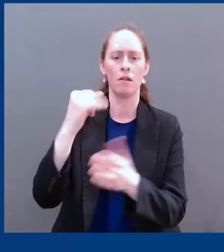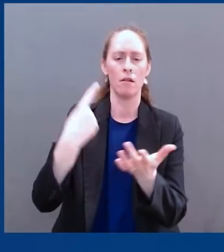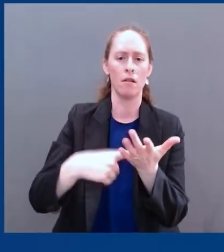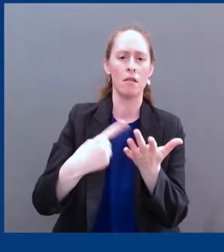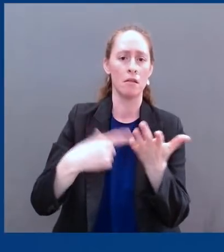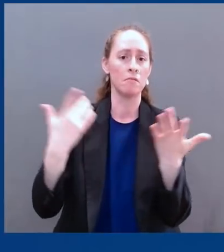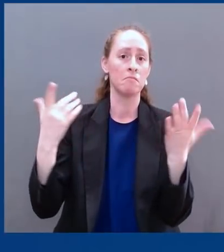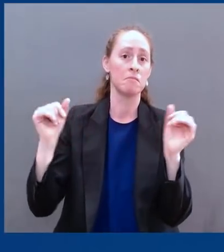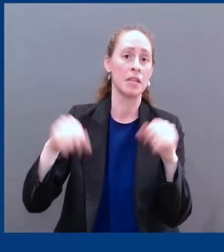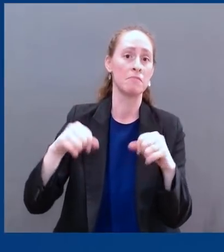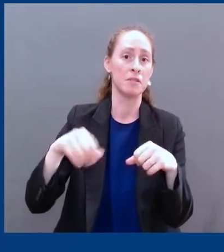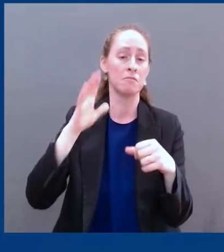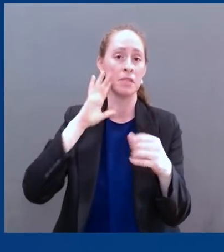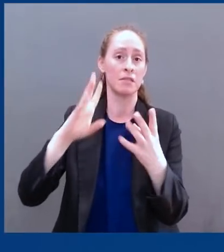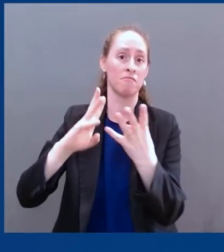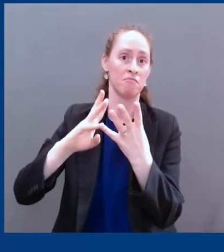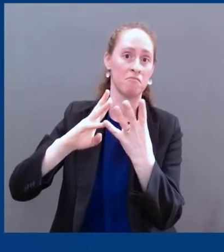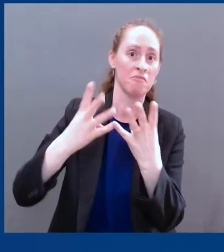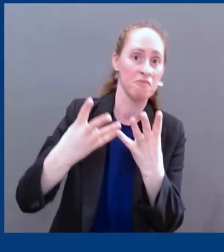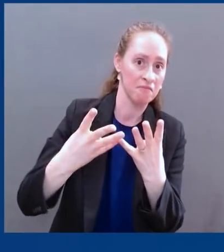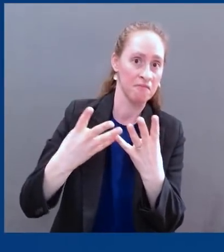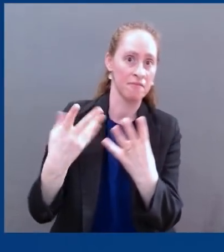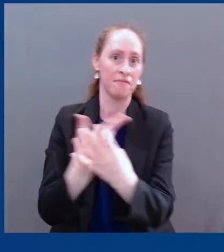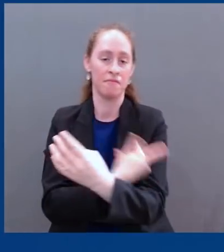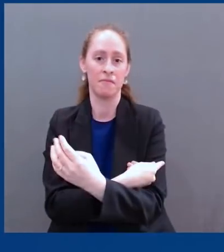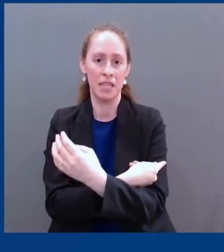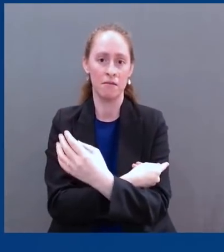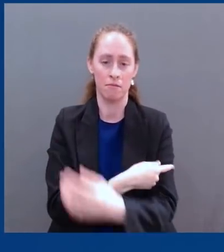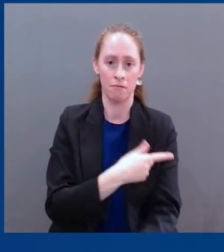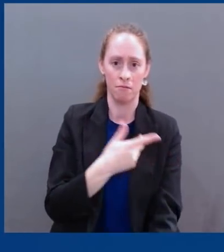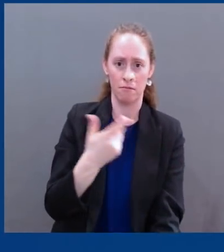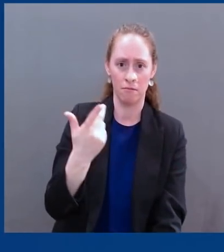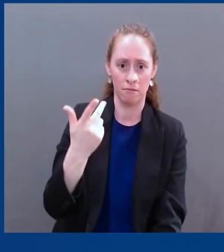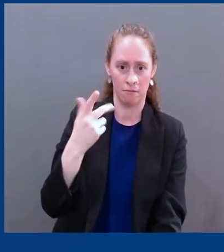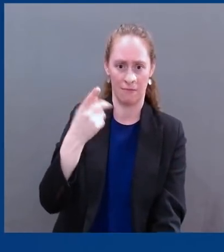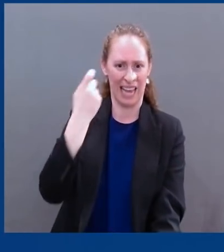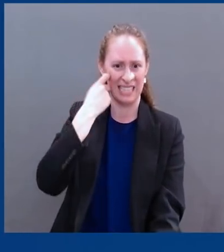and then your comments, Jeff, that there won't be supply for Americans who aren't seniors or immunocompromised